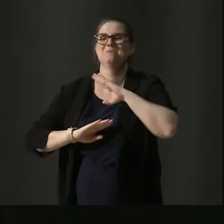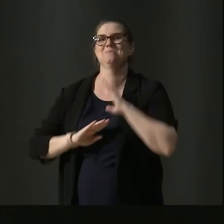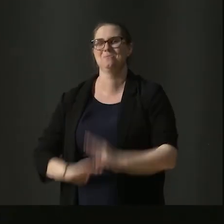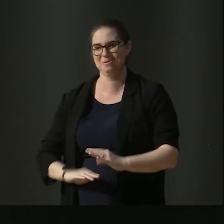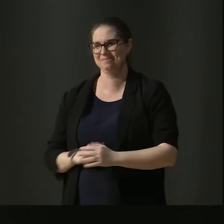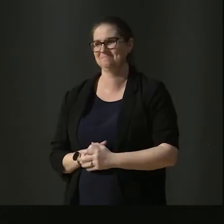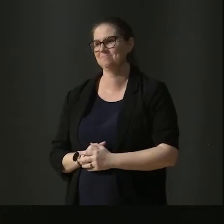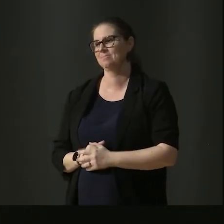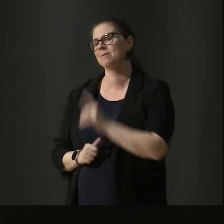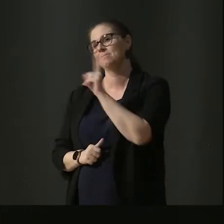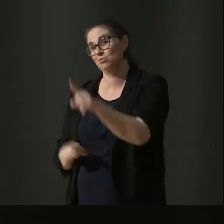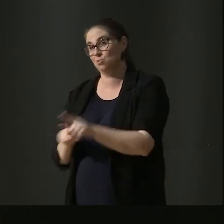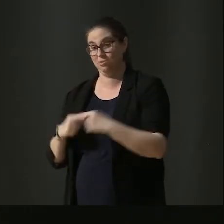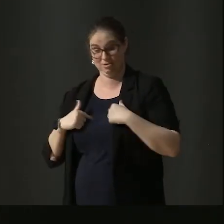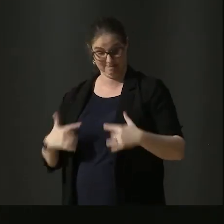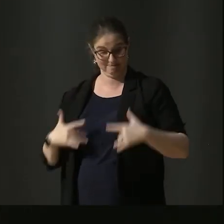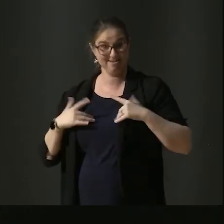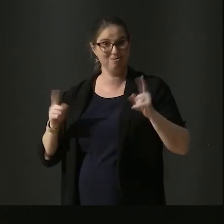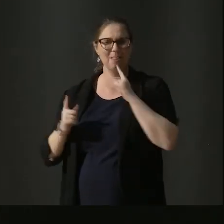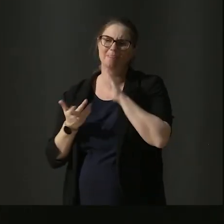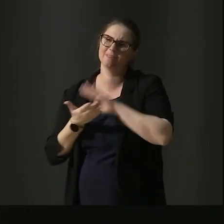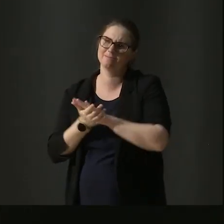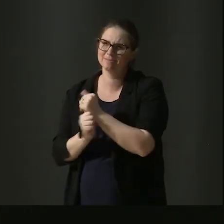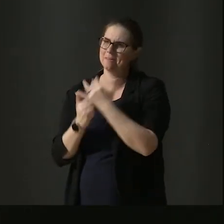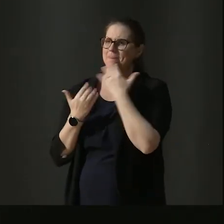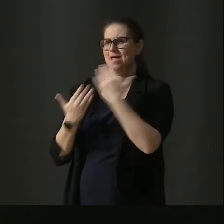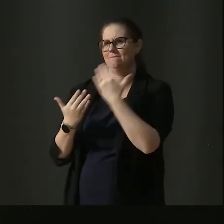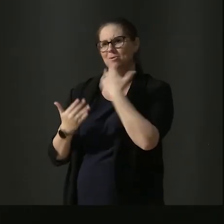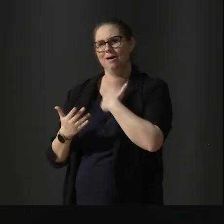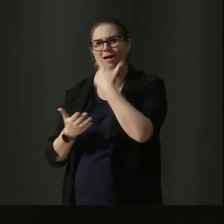And thankful to have the opportunity to share my stories with you today.